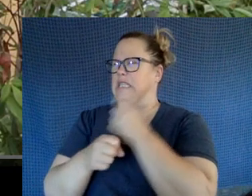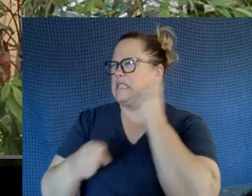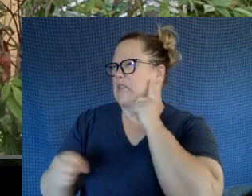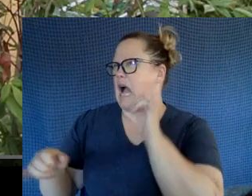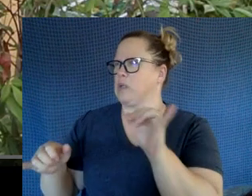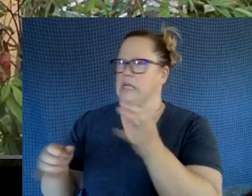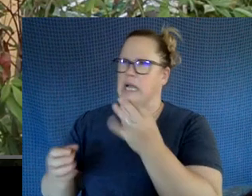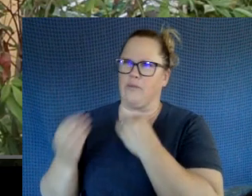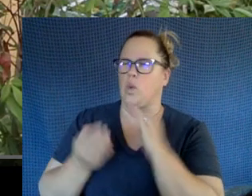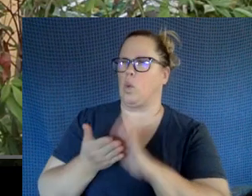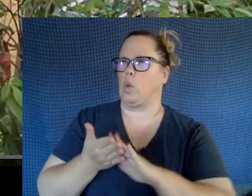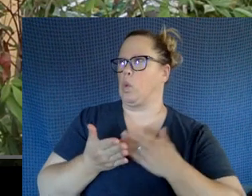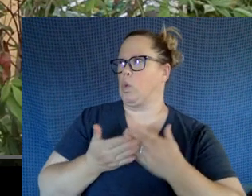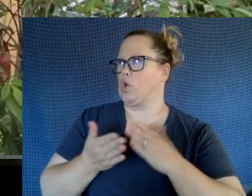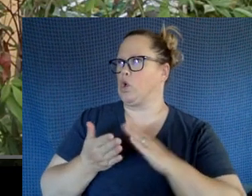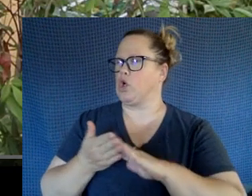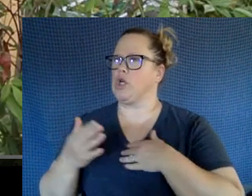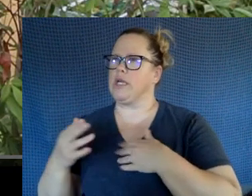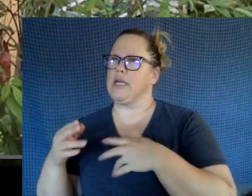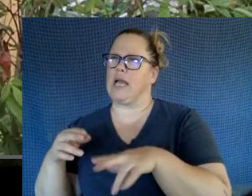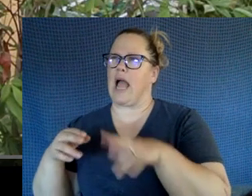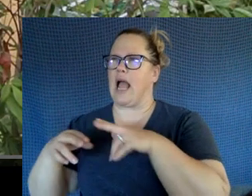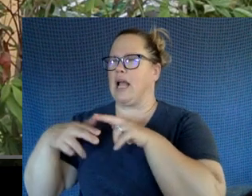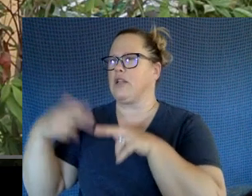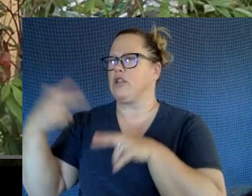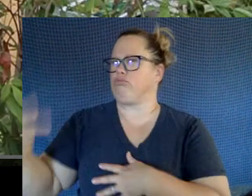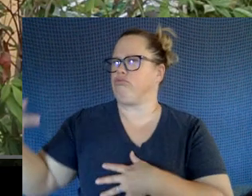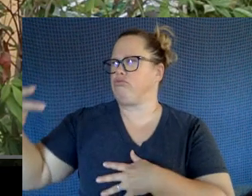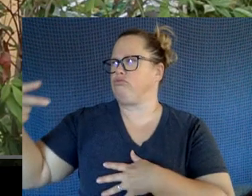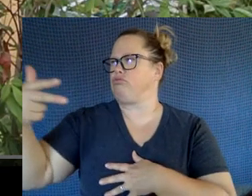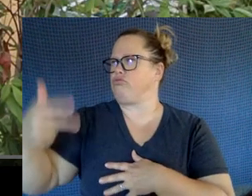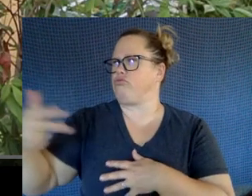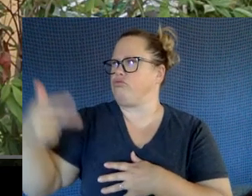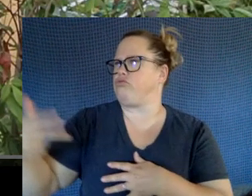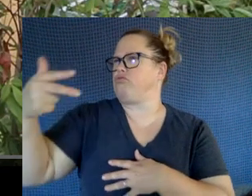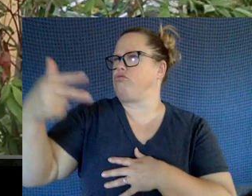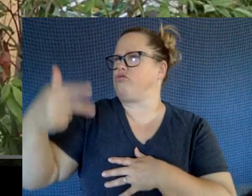Chuck Chuck Chuck Chuck on by whistles. Whew Whew. Whew Whew.